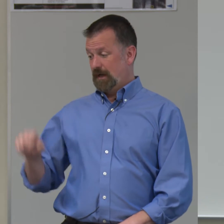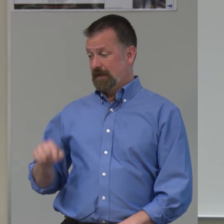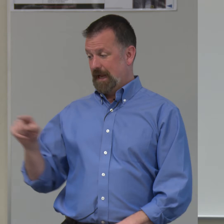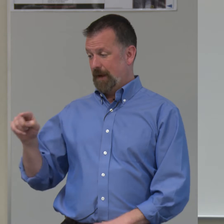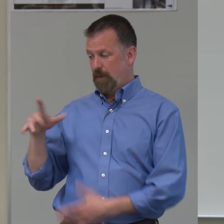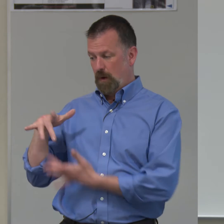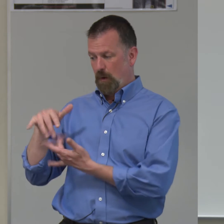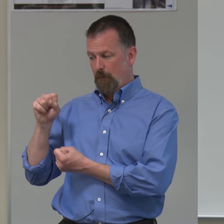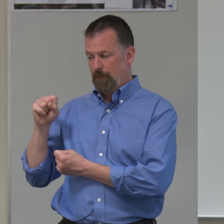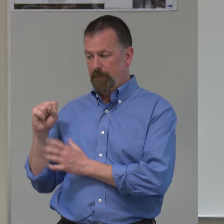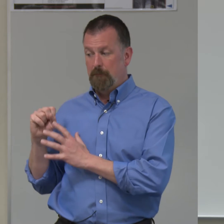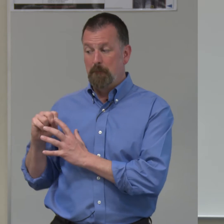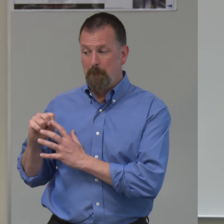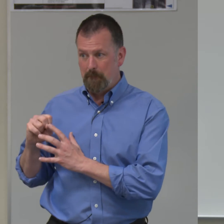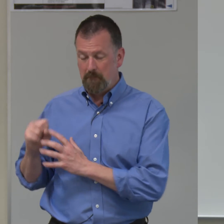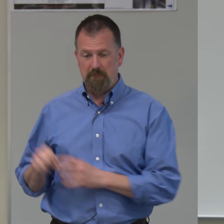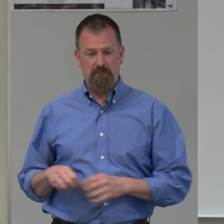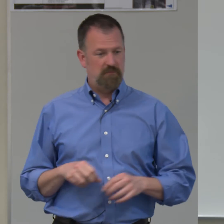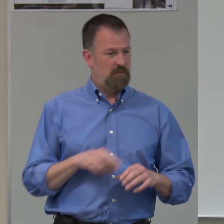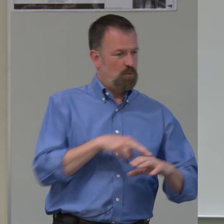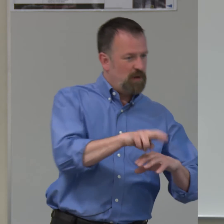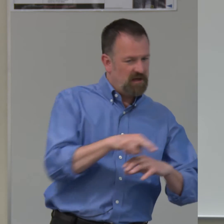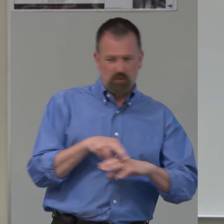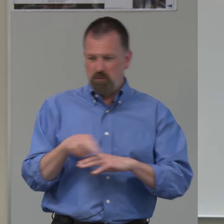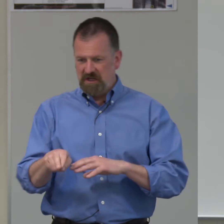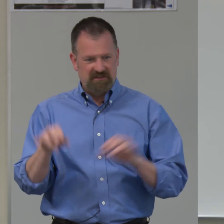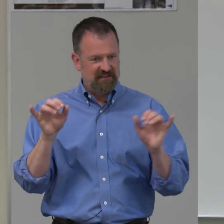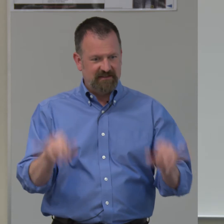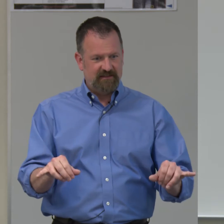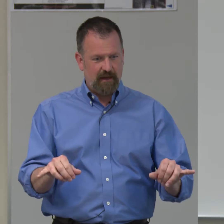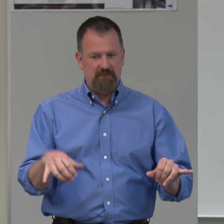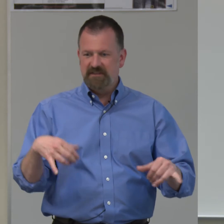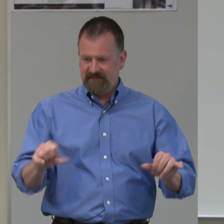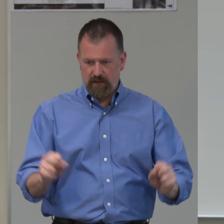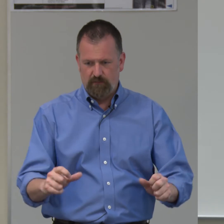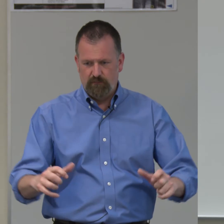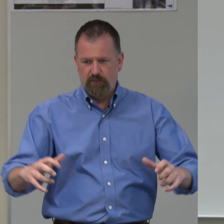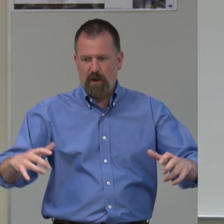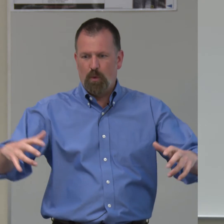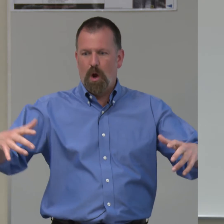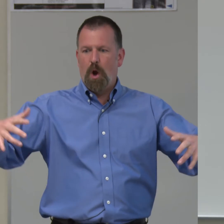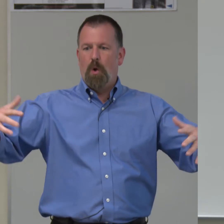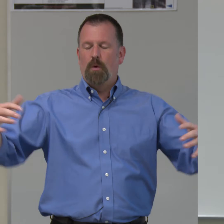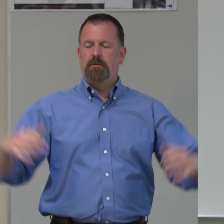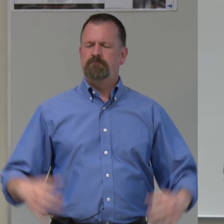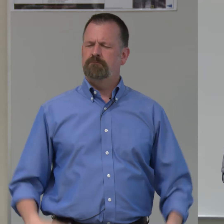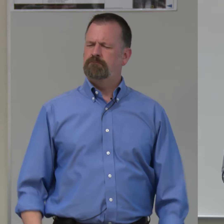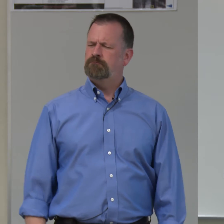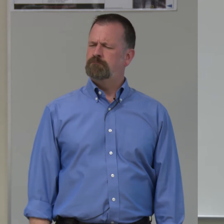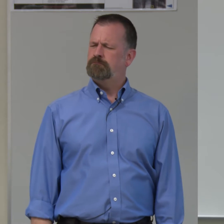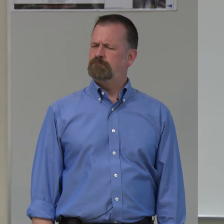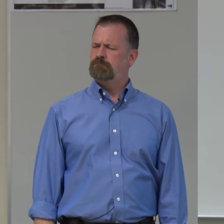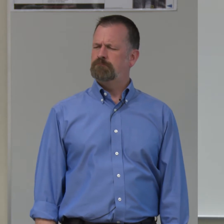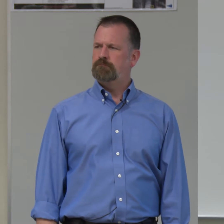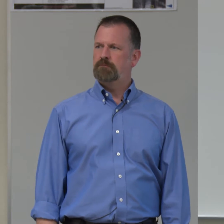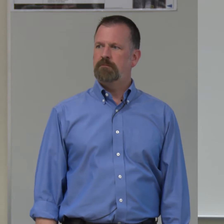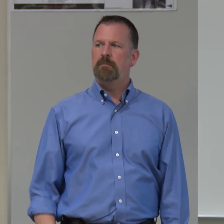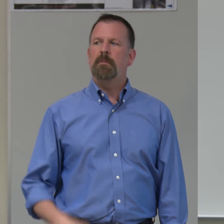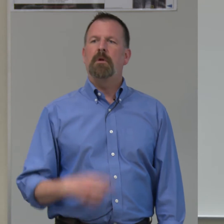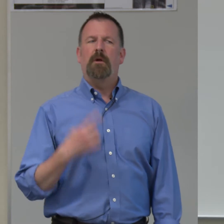even those these have received exactly the same radiation, they still grow progressively, so, particularly for this tumor model